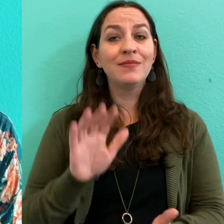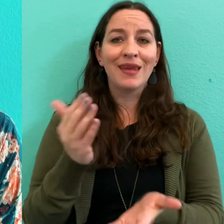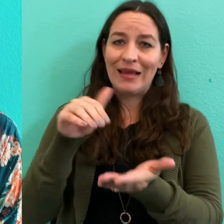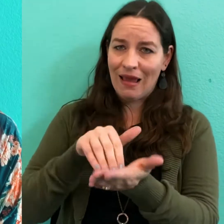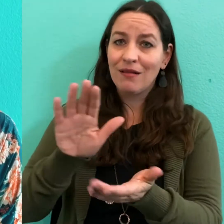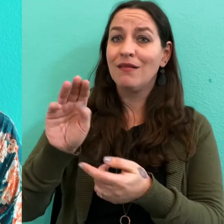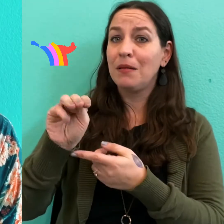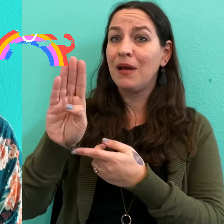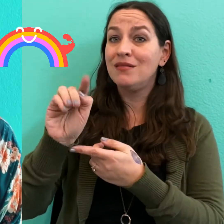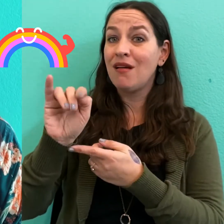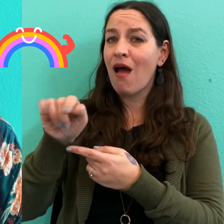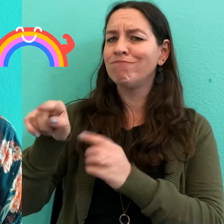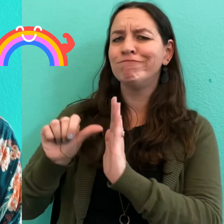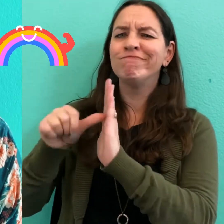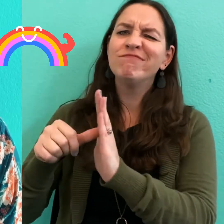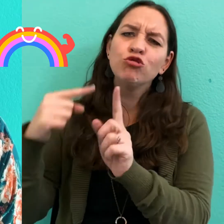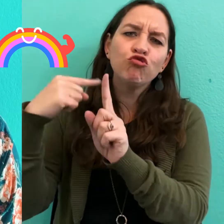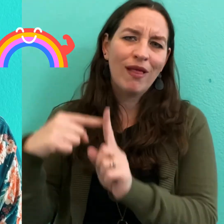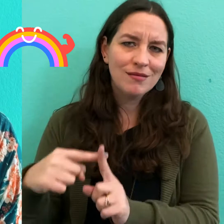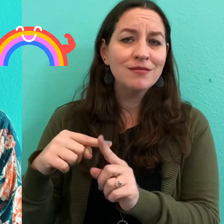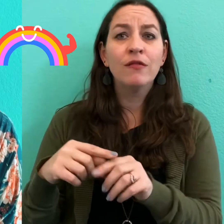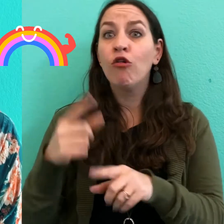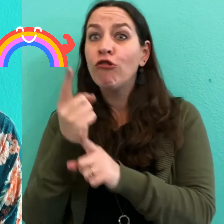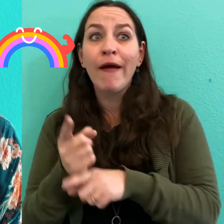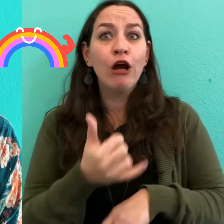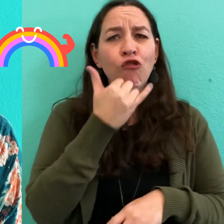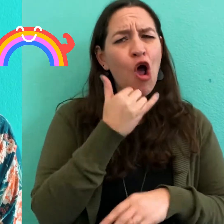So, again, this is only about strengths and there is no right or wrong answer.